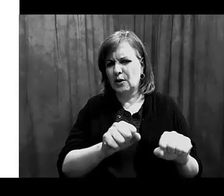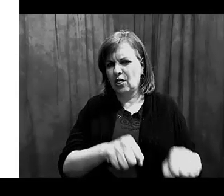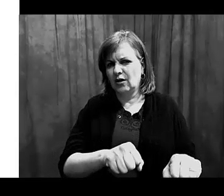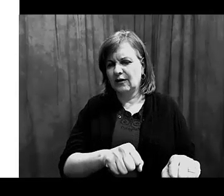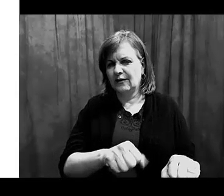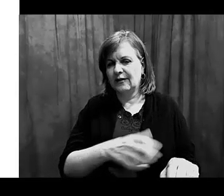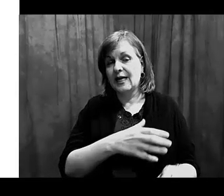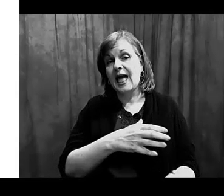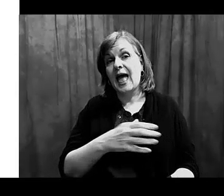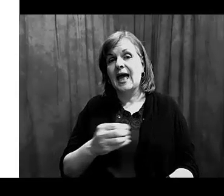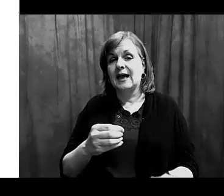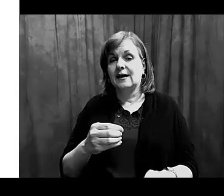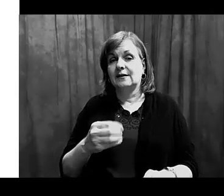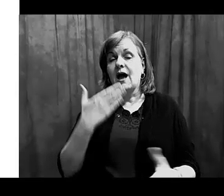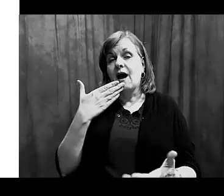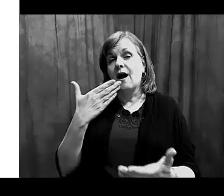and